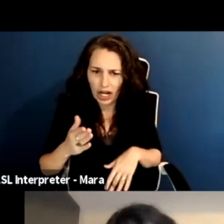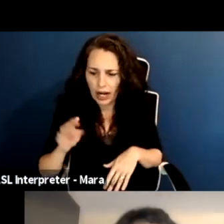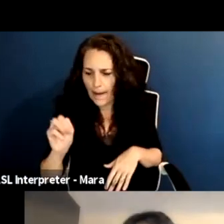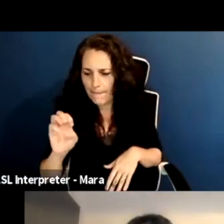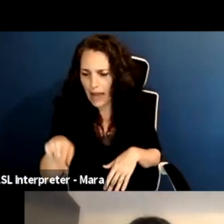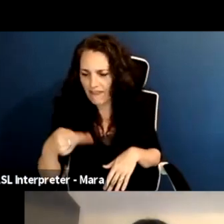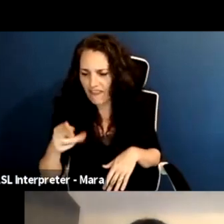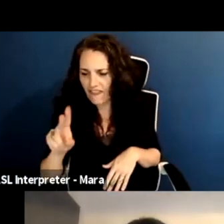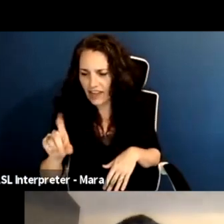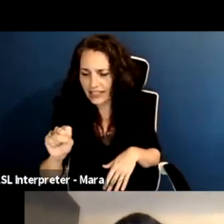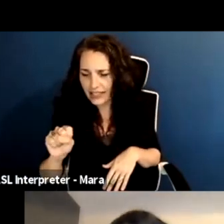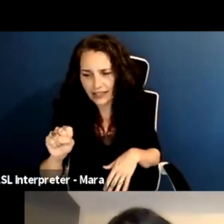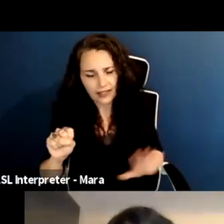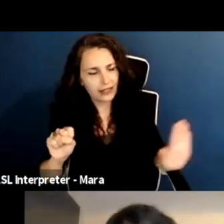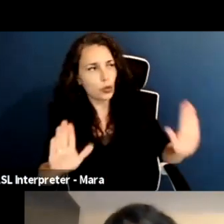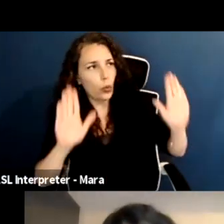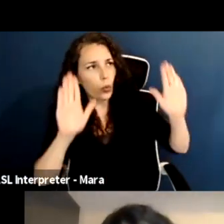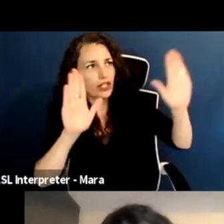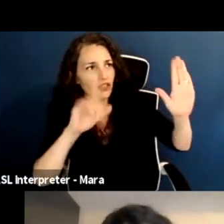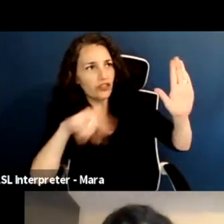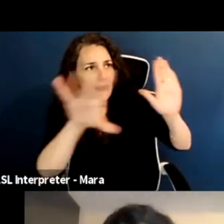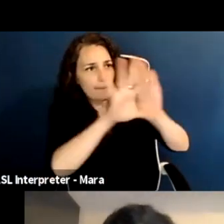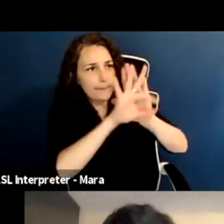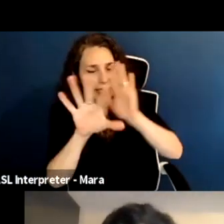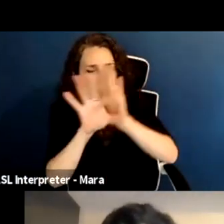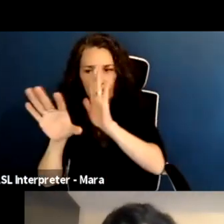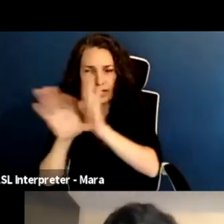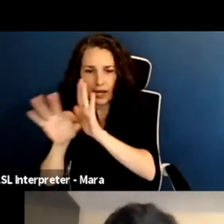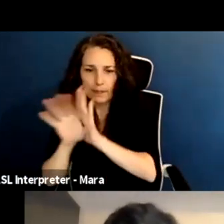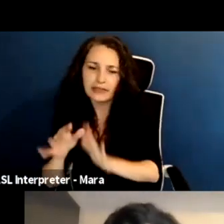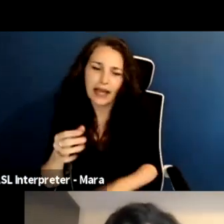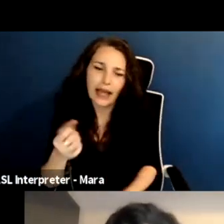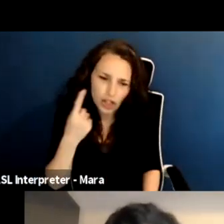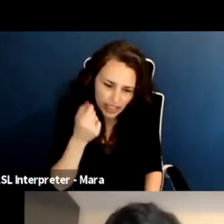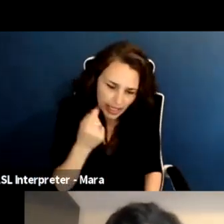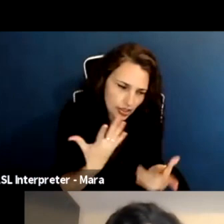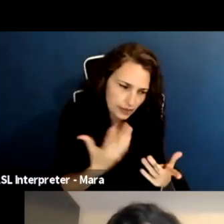yeah, 'cause I know there are so many different impactful people in this world,